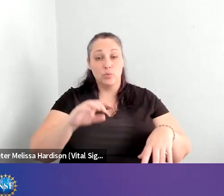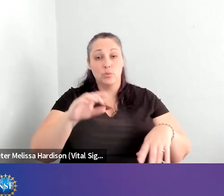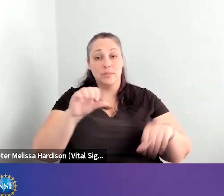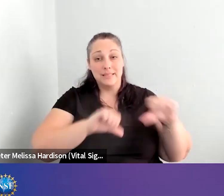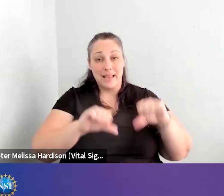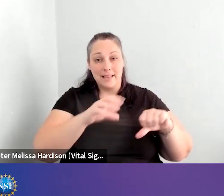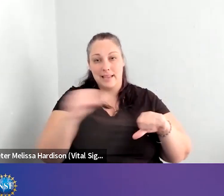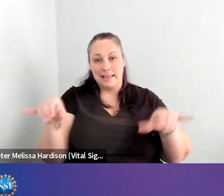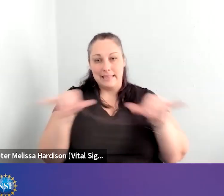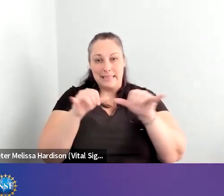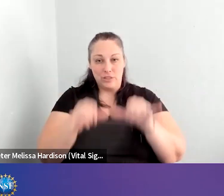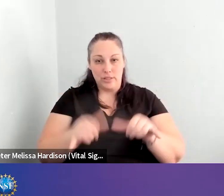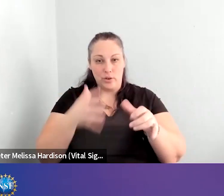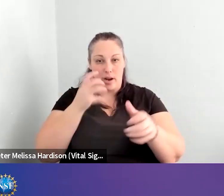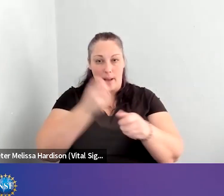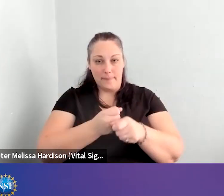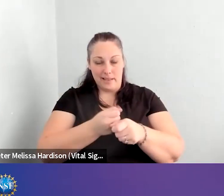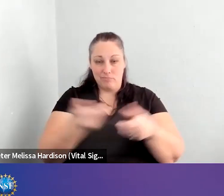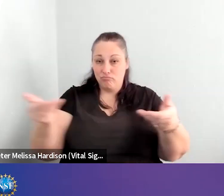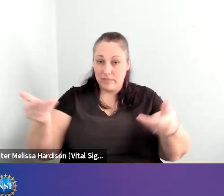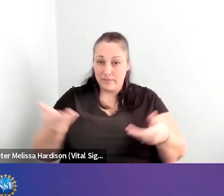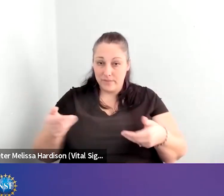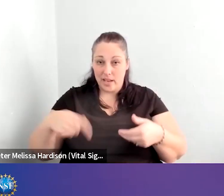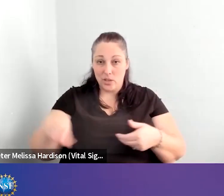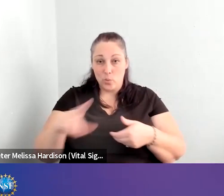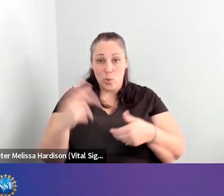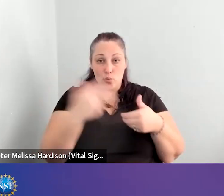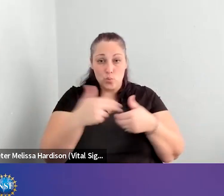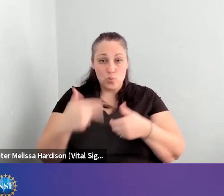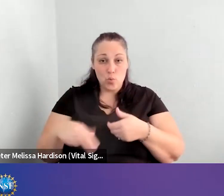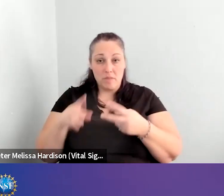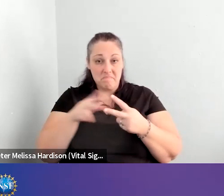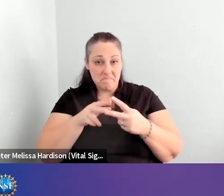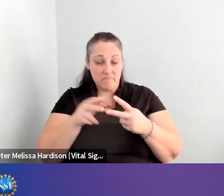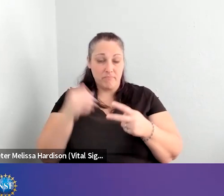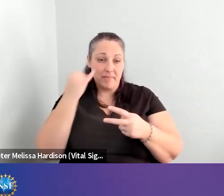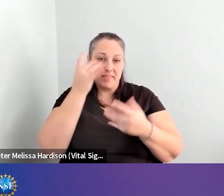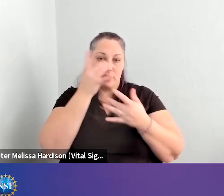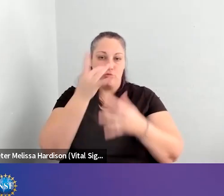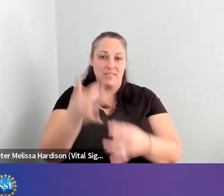So we invite you to attend, you know, either one of those if you are interested.